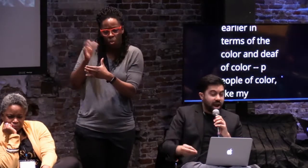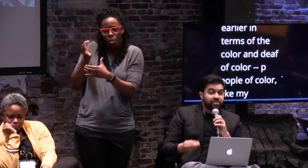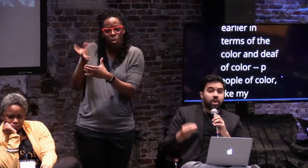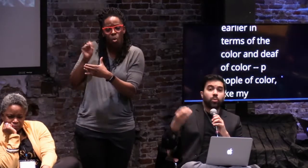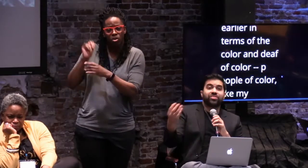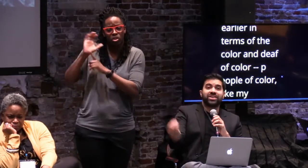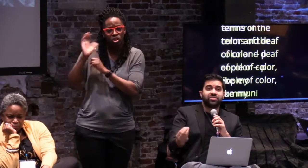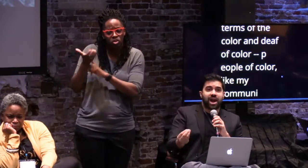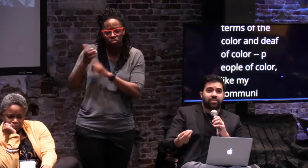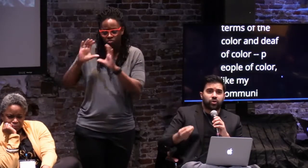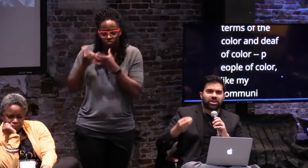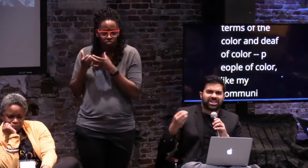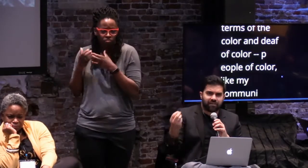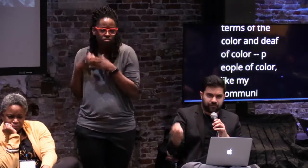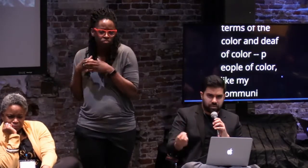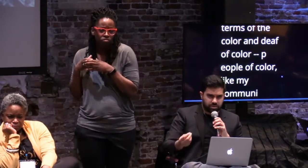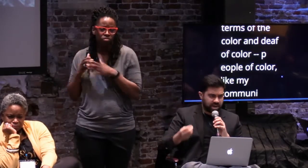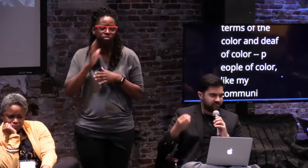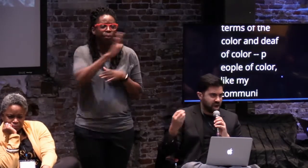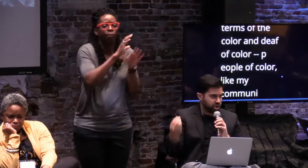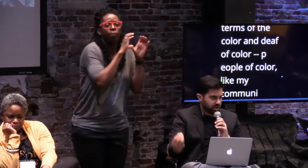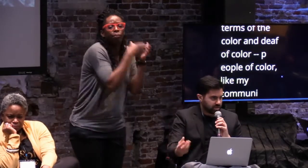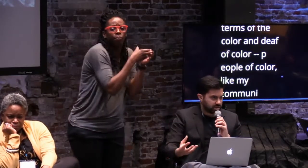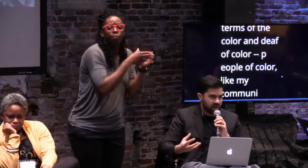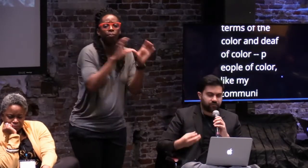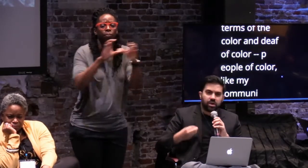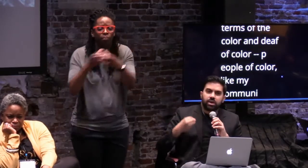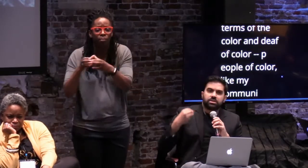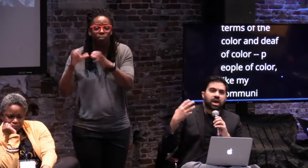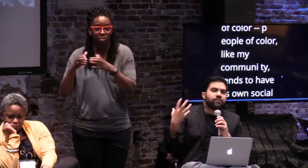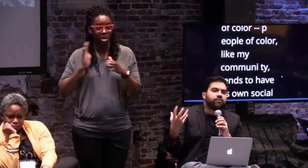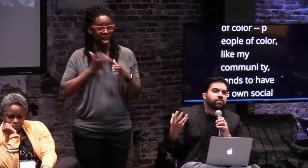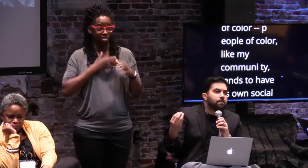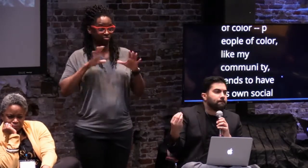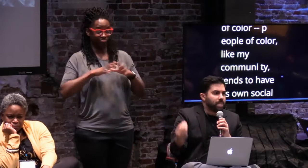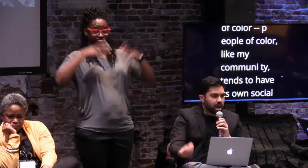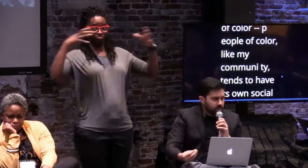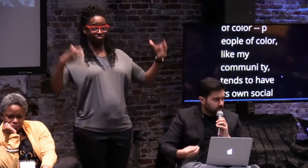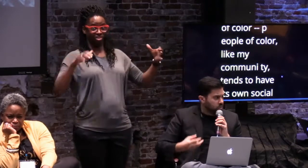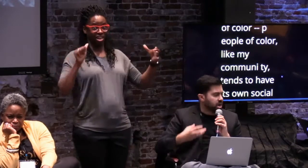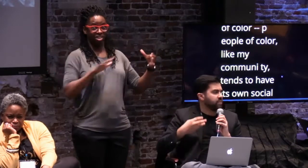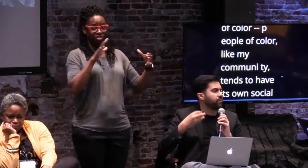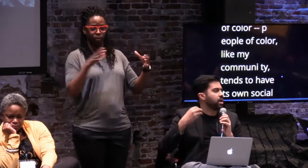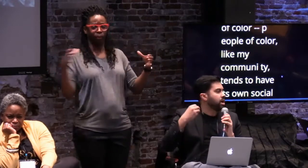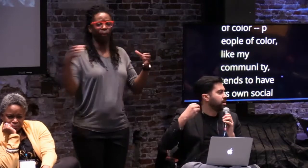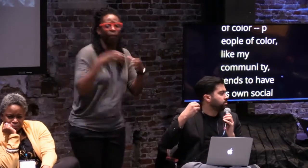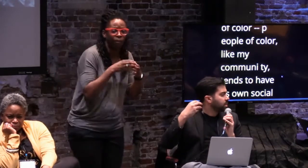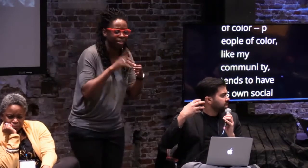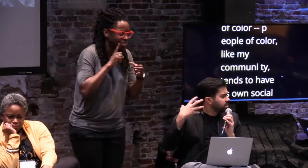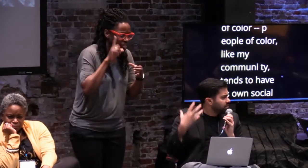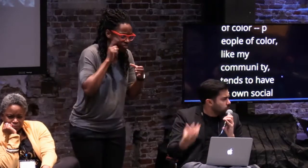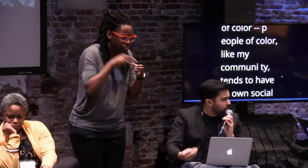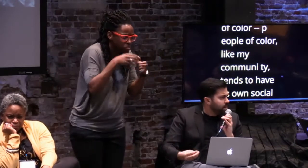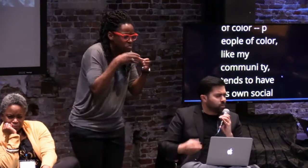and then within that there are deaf Asians, deaf black people, deaf white people.